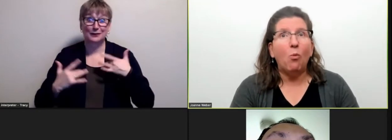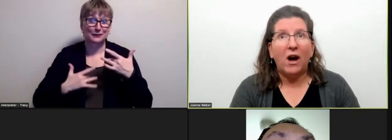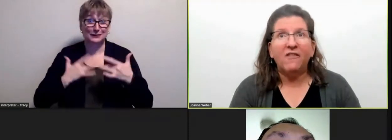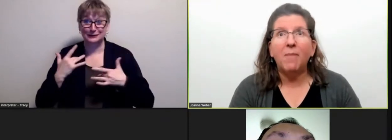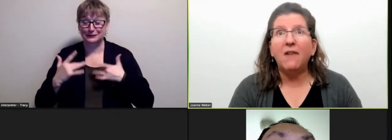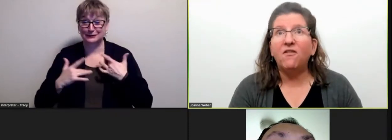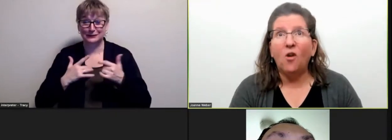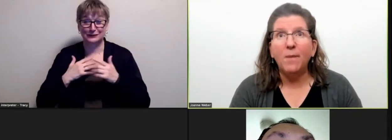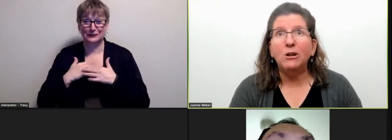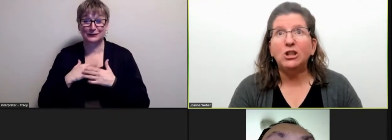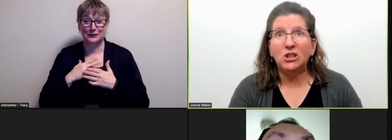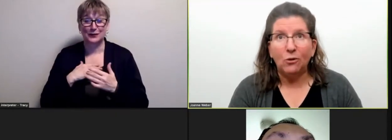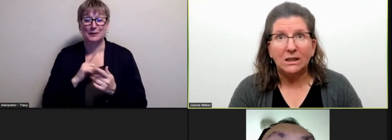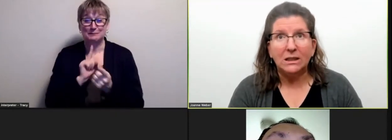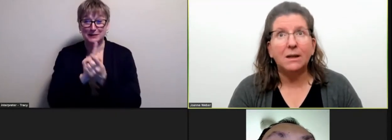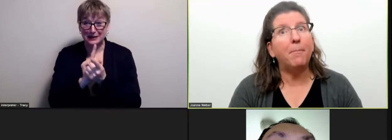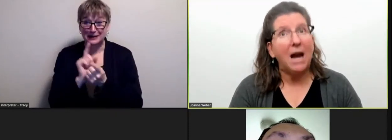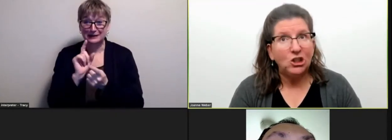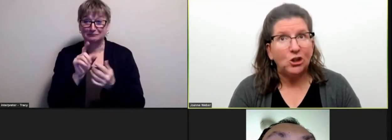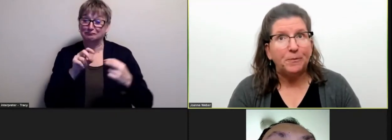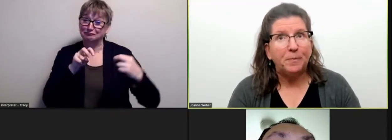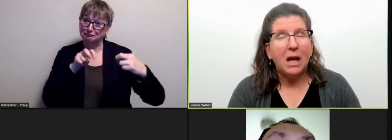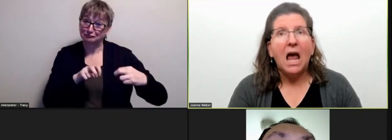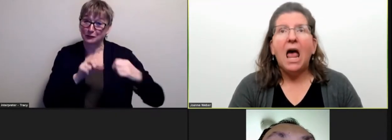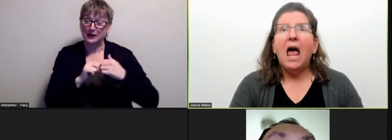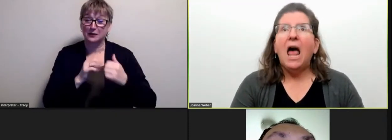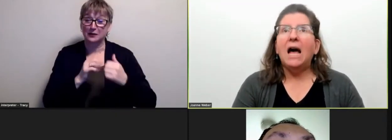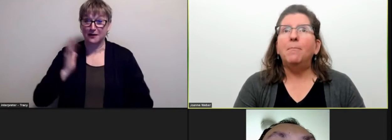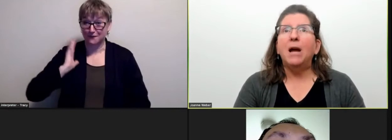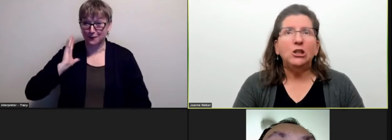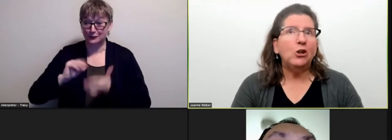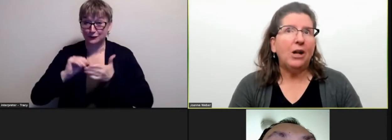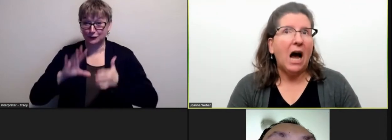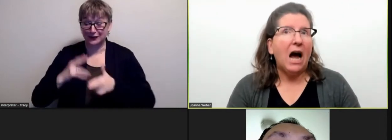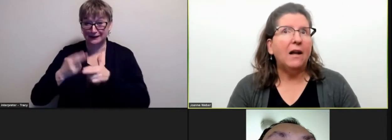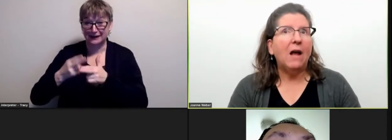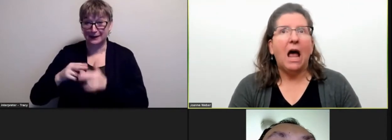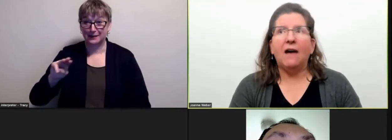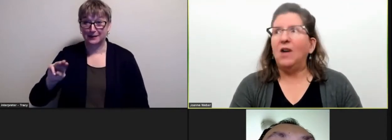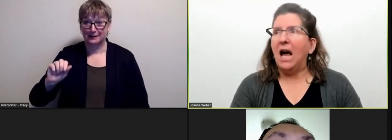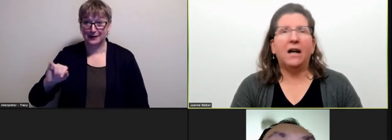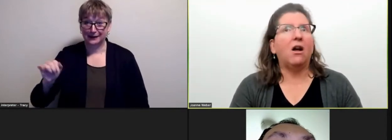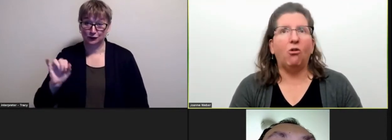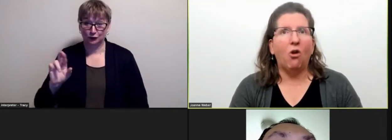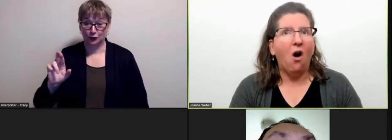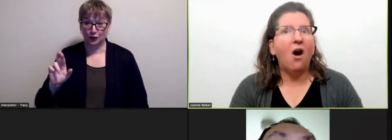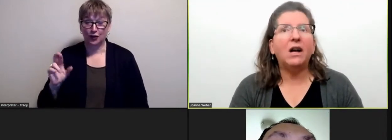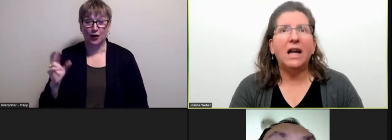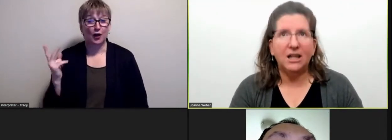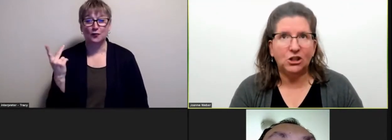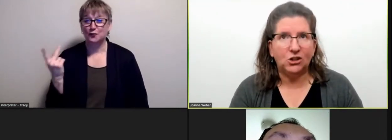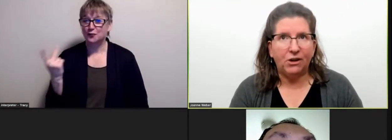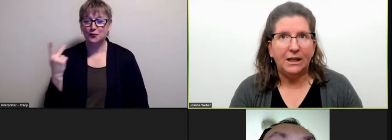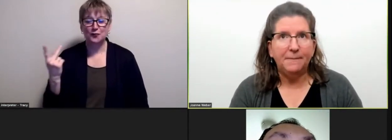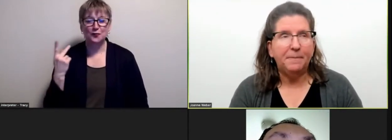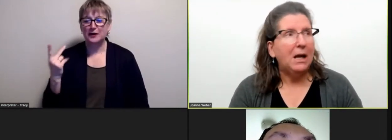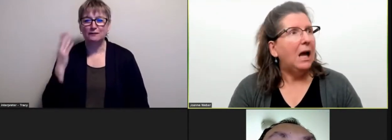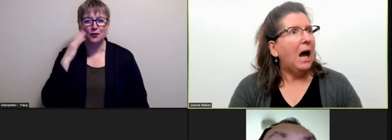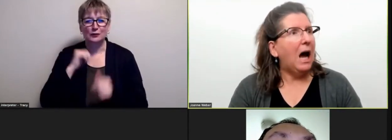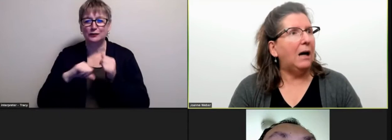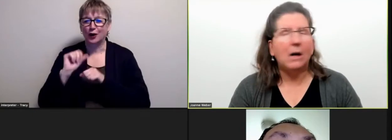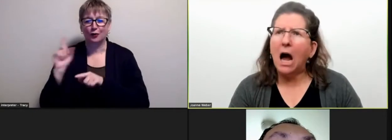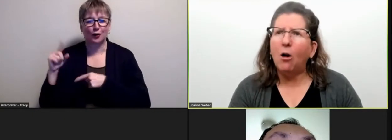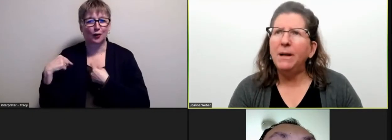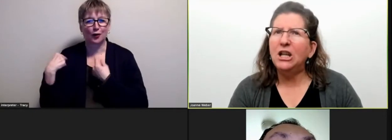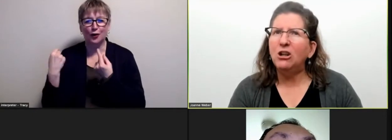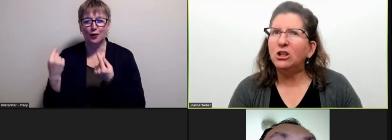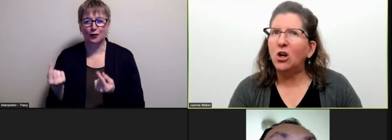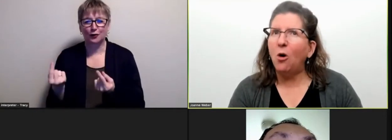one of my former students, Major. Major and I have had a long history of how many years ago